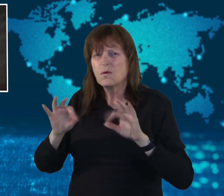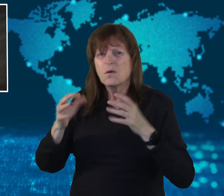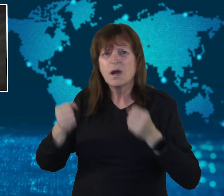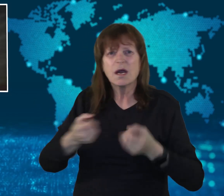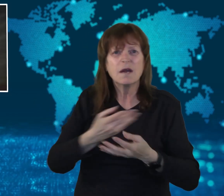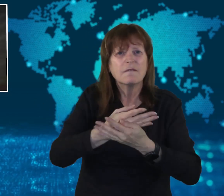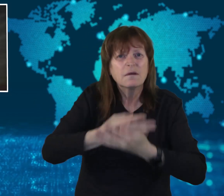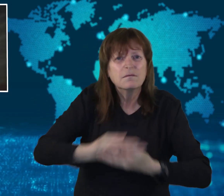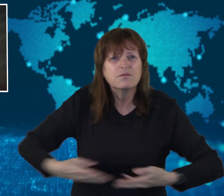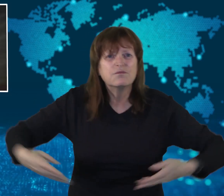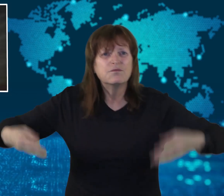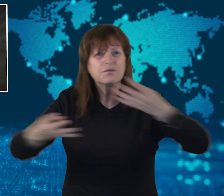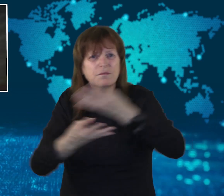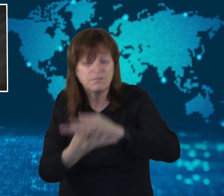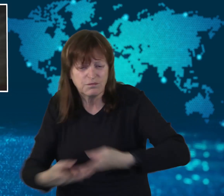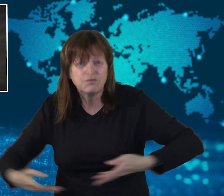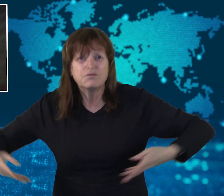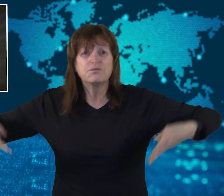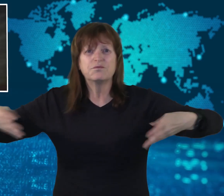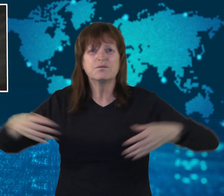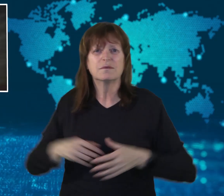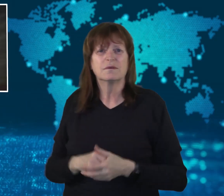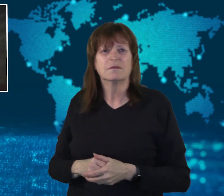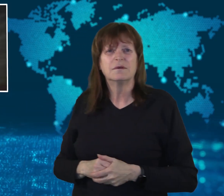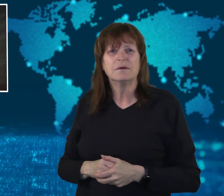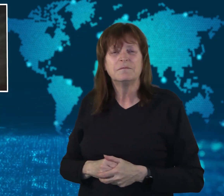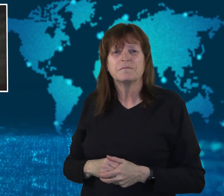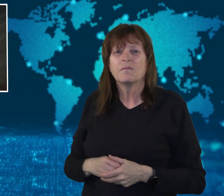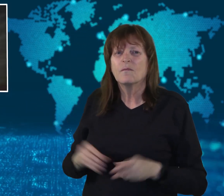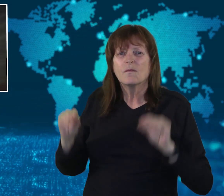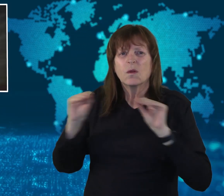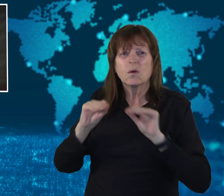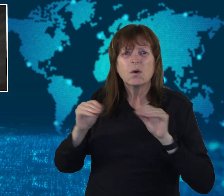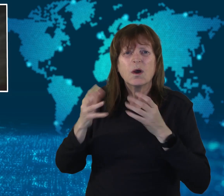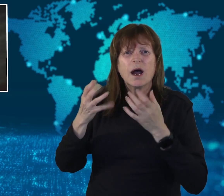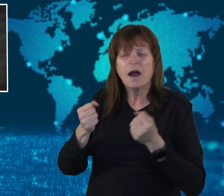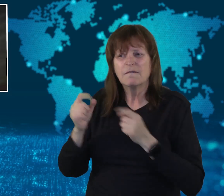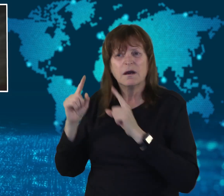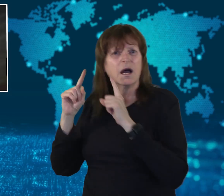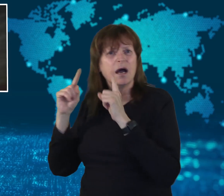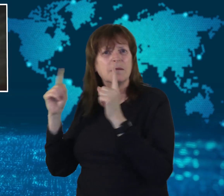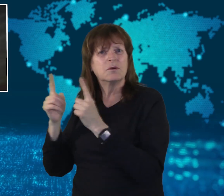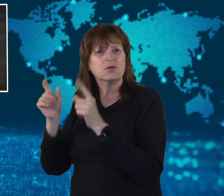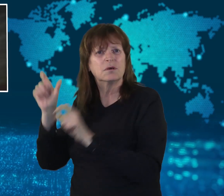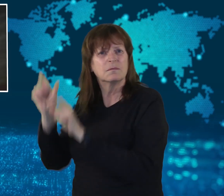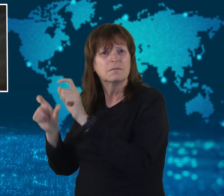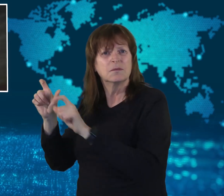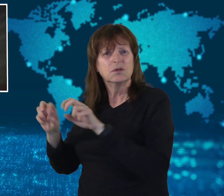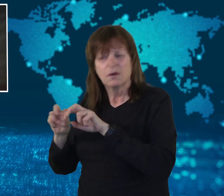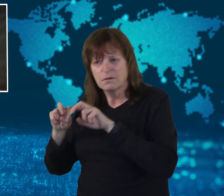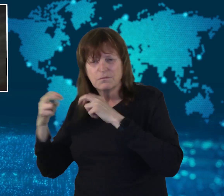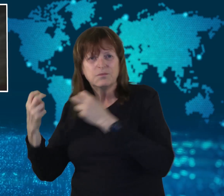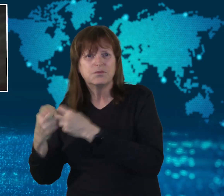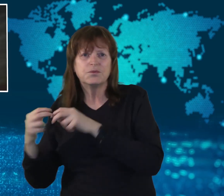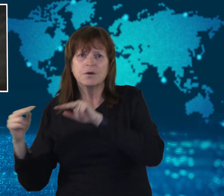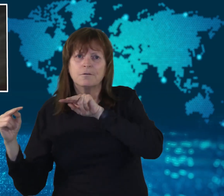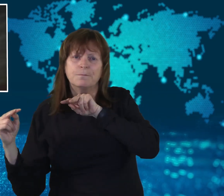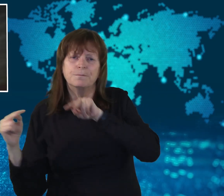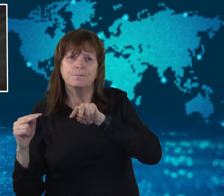no emergency personnel available at the site.